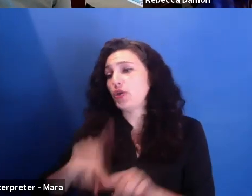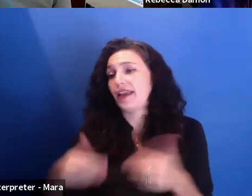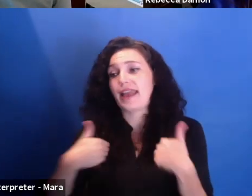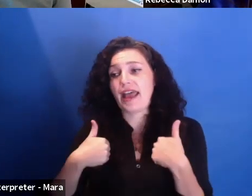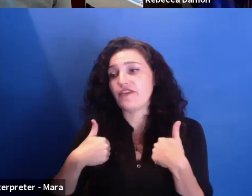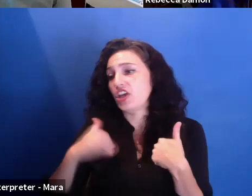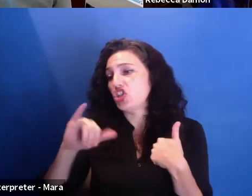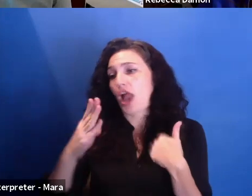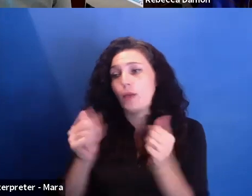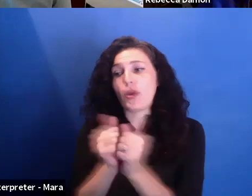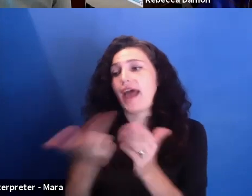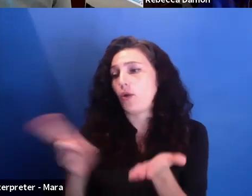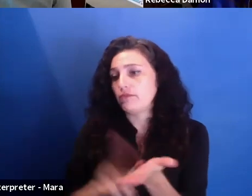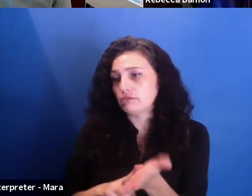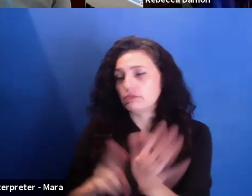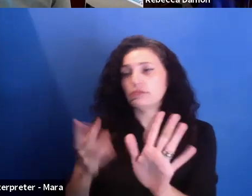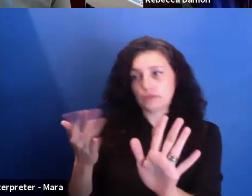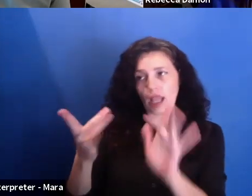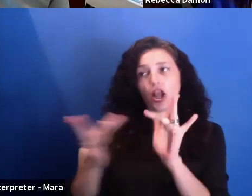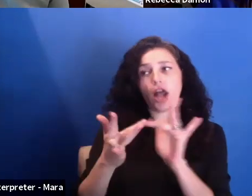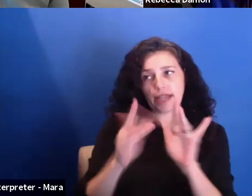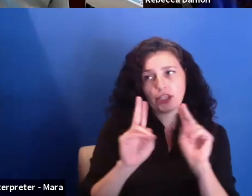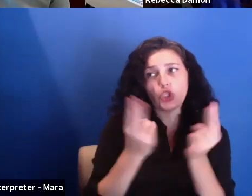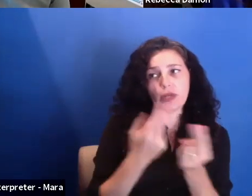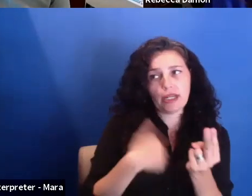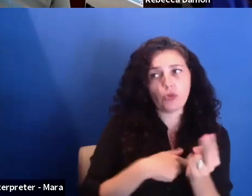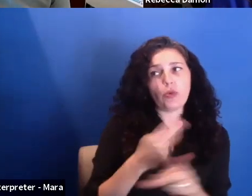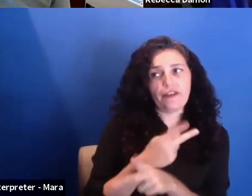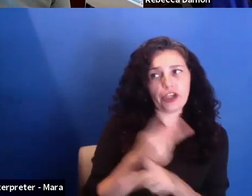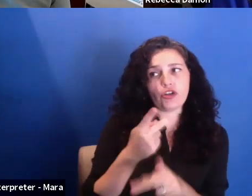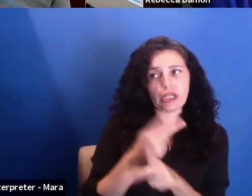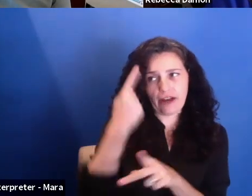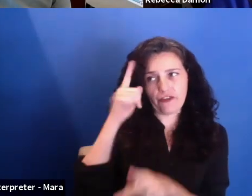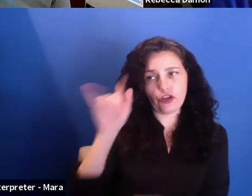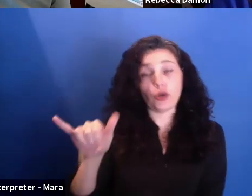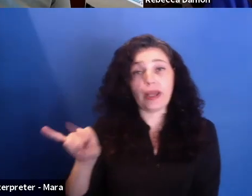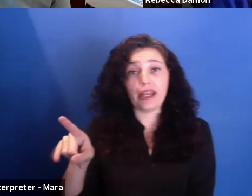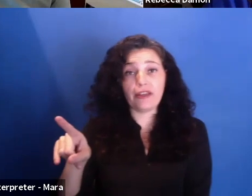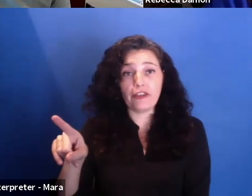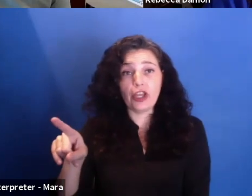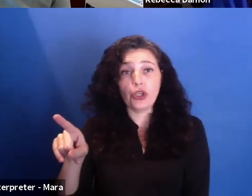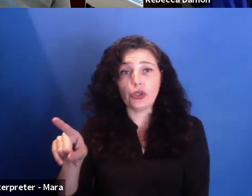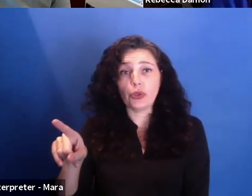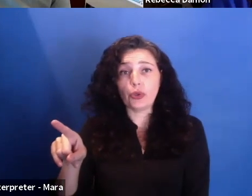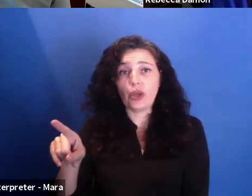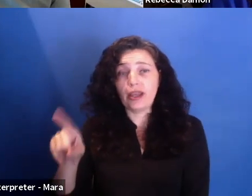and let us weigh in and get that taken care of for you. But in the end, if you're put in a position of choosing to sign it or not get the job,